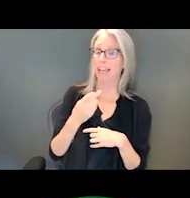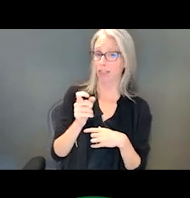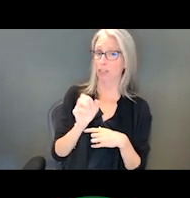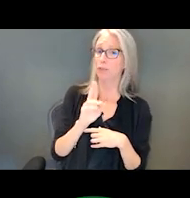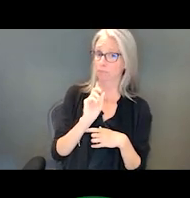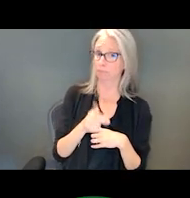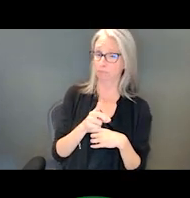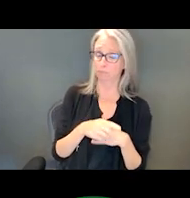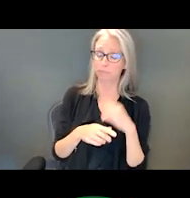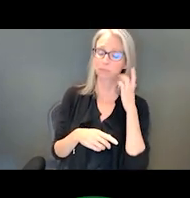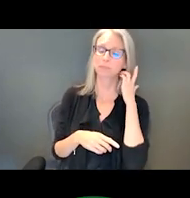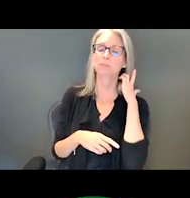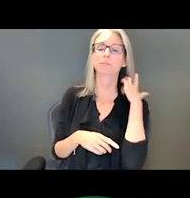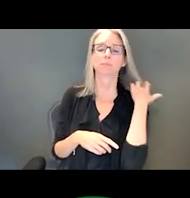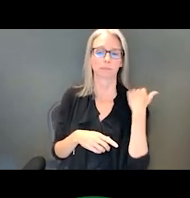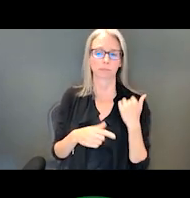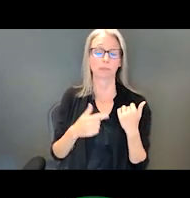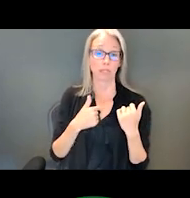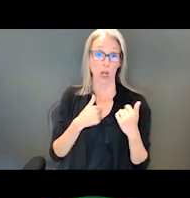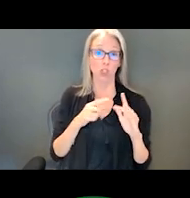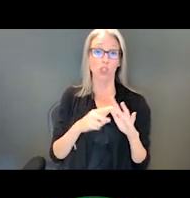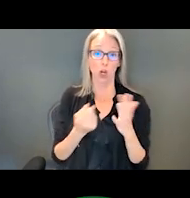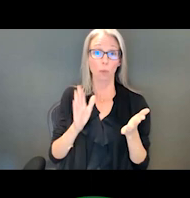started working with Mark, we realized that we needed a better option.